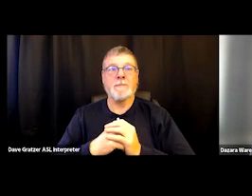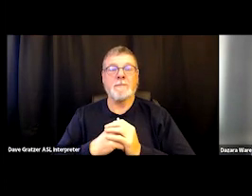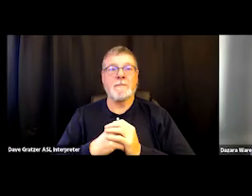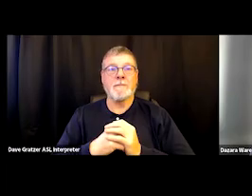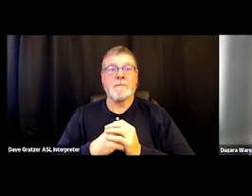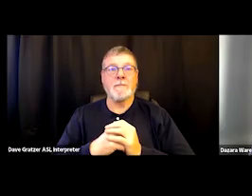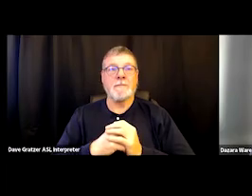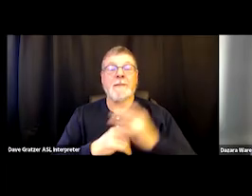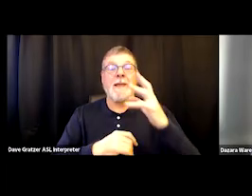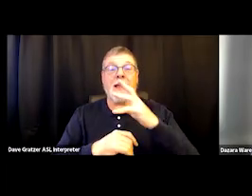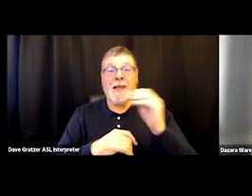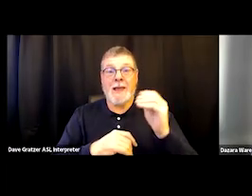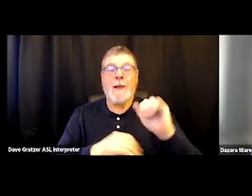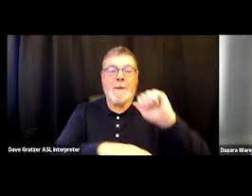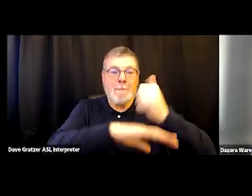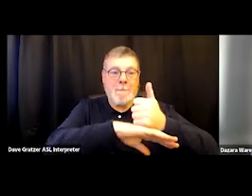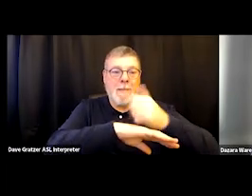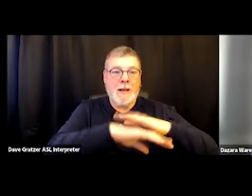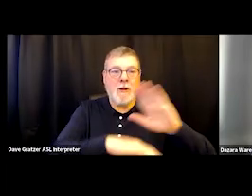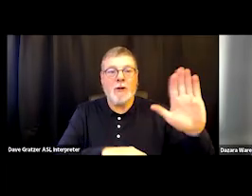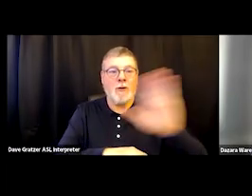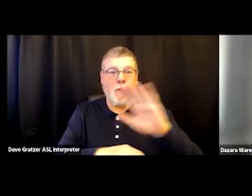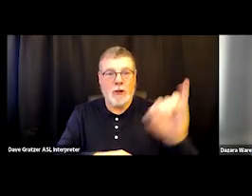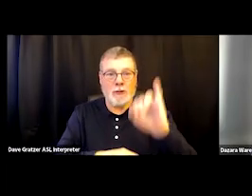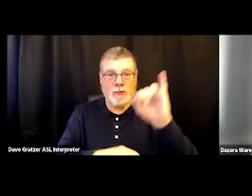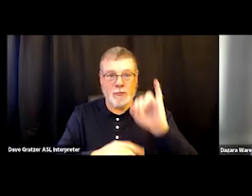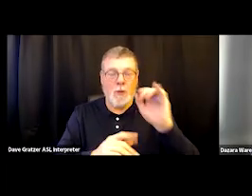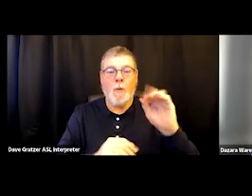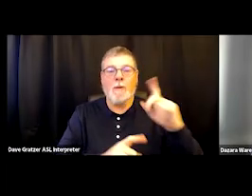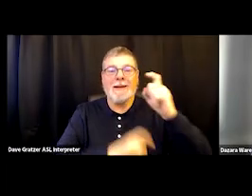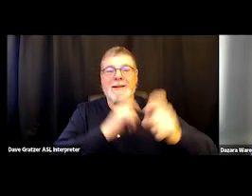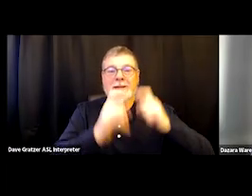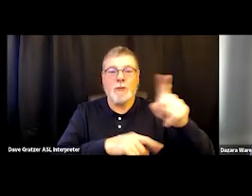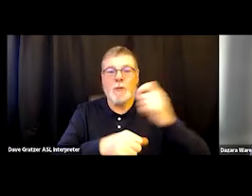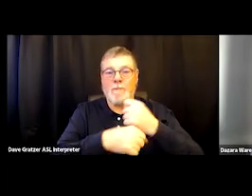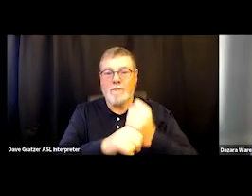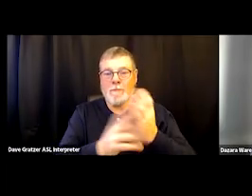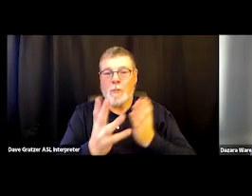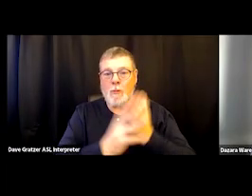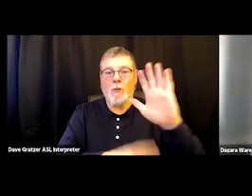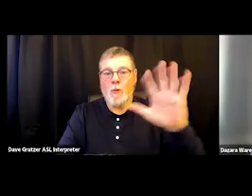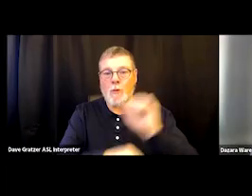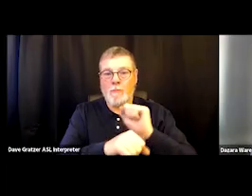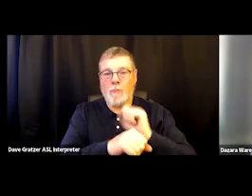The eligibility is based on your insured status or the contributions you've made through your work pay